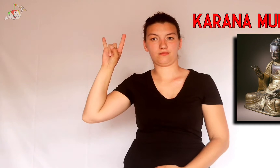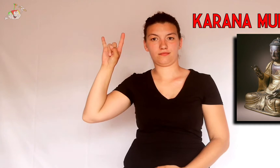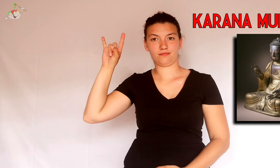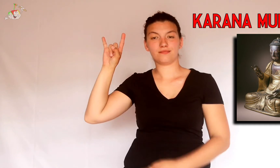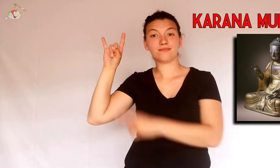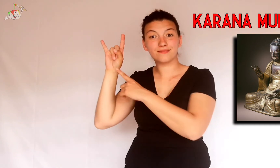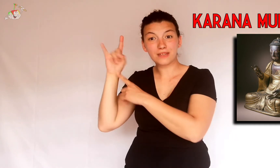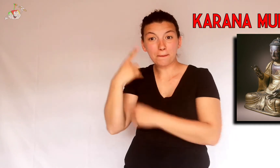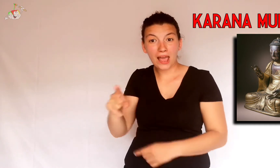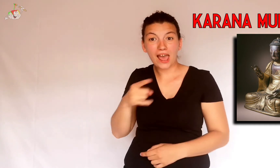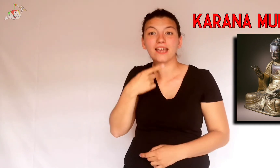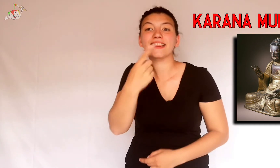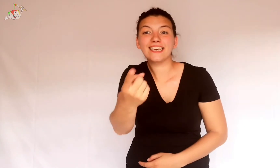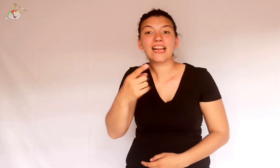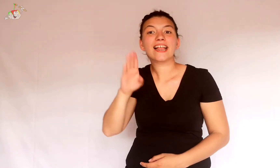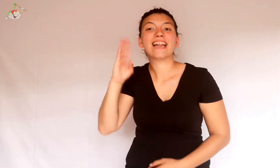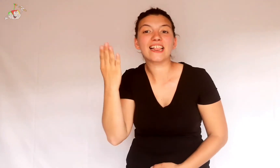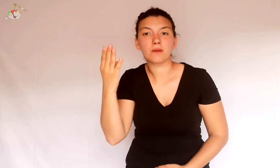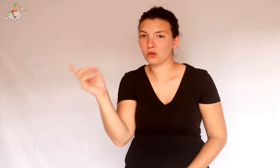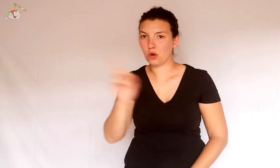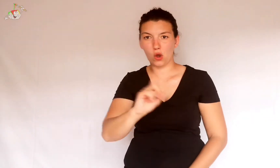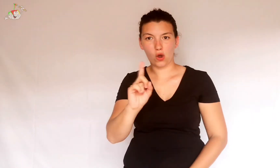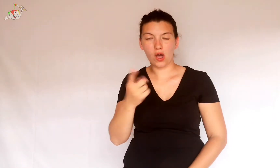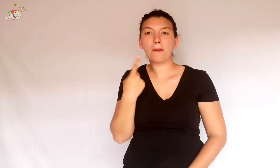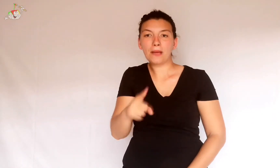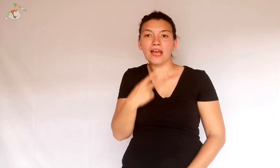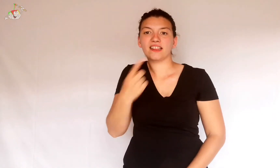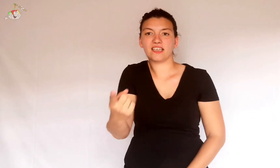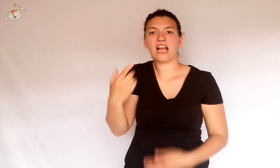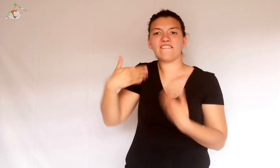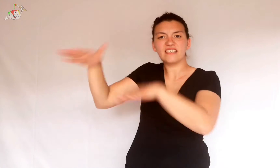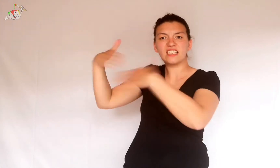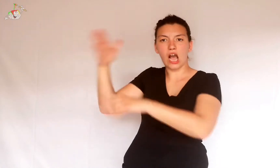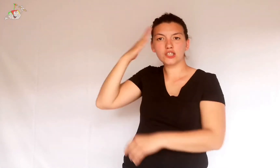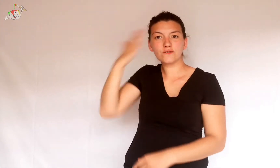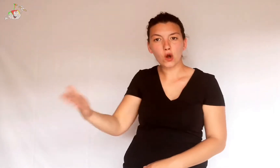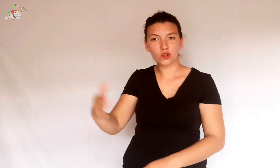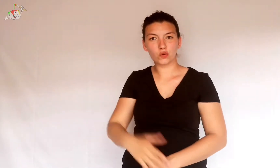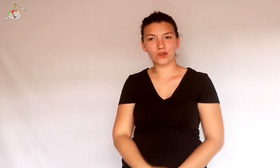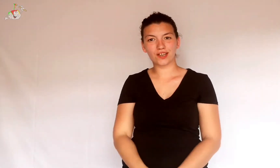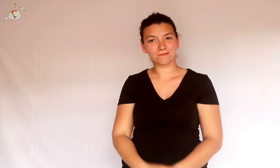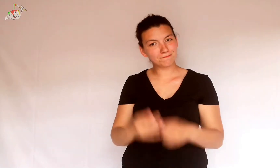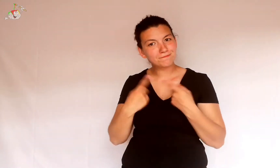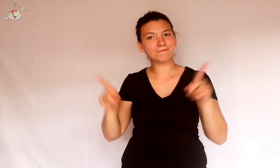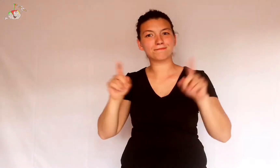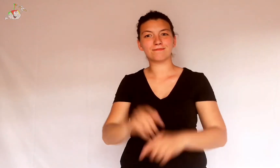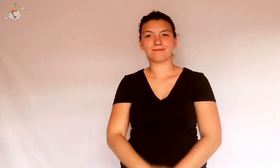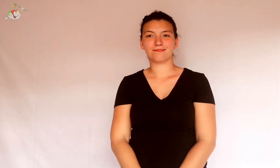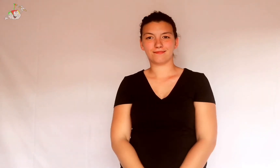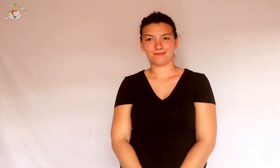Not to express treason, but to chase away bad luck. This difference is interesting.